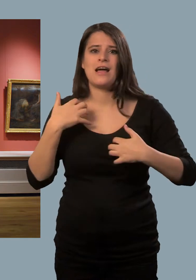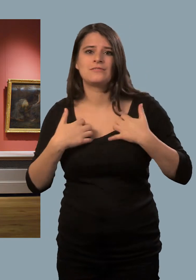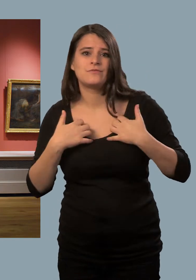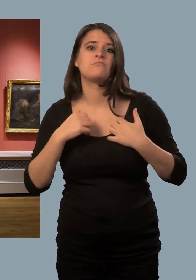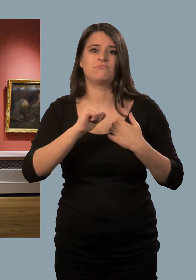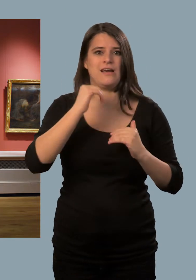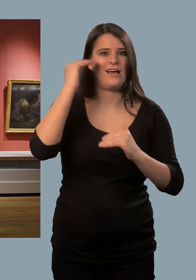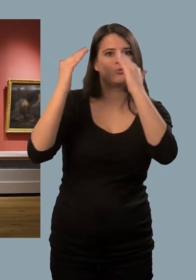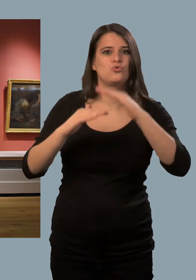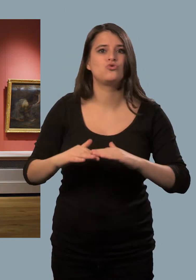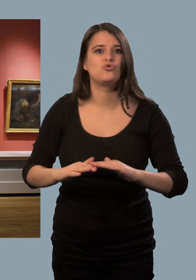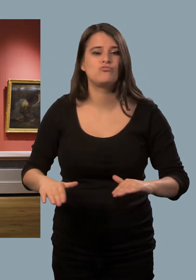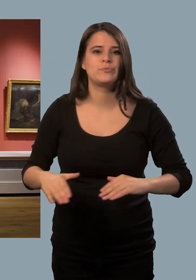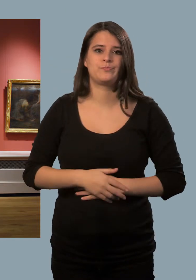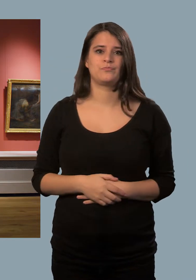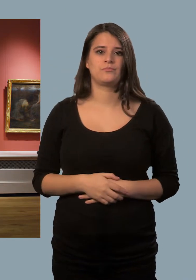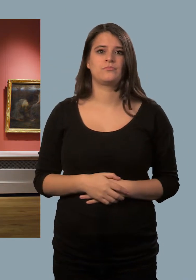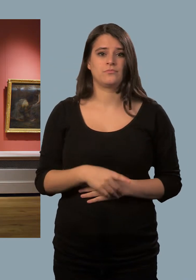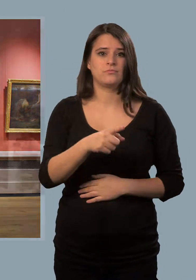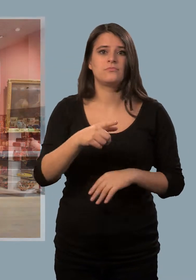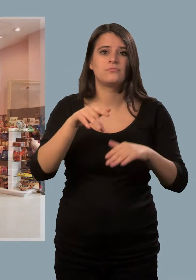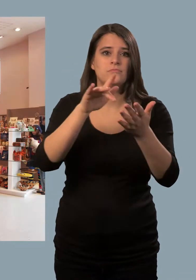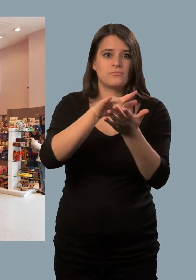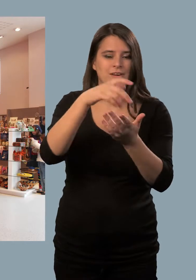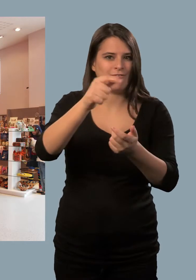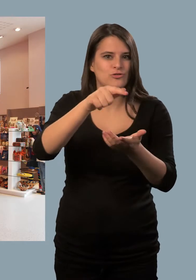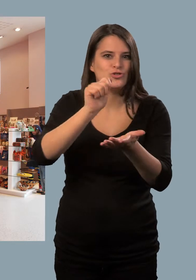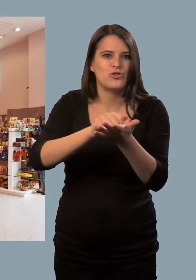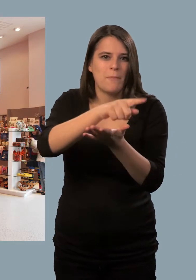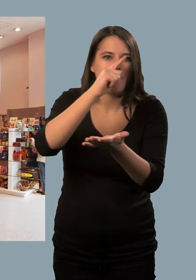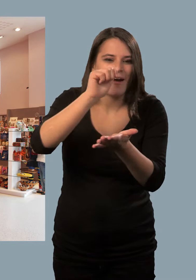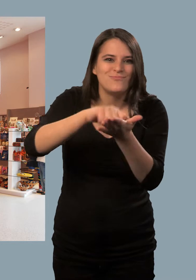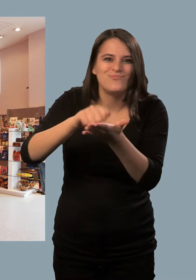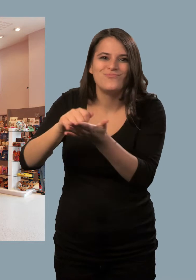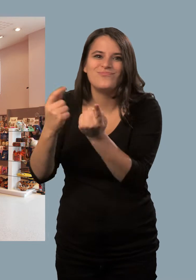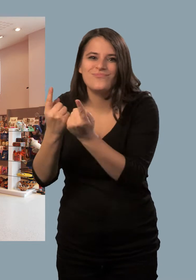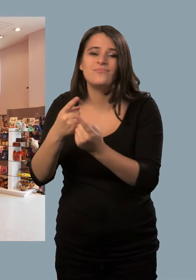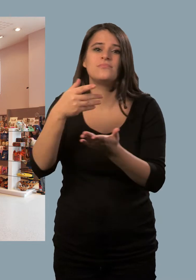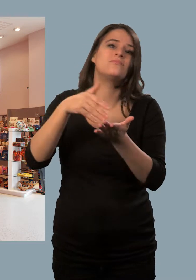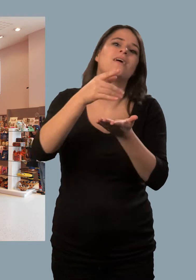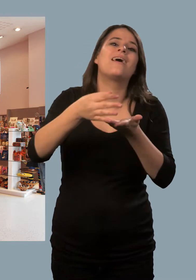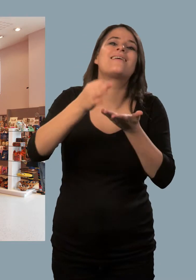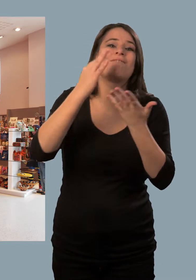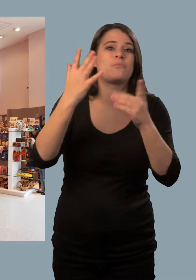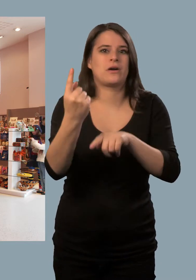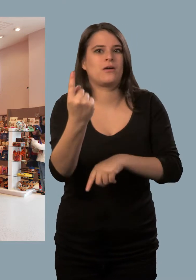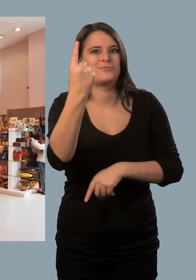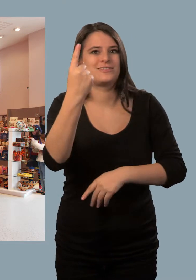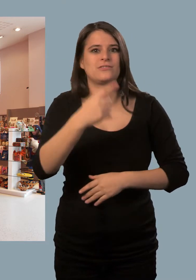events and activities for adults and children. There is a gift shop in the spacious foyer and a cafe on the upper floor.